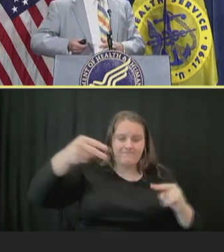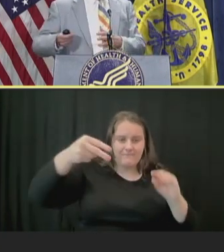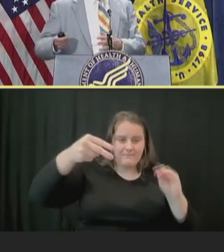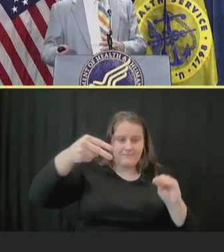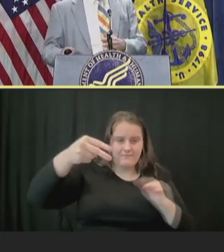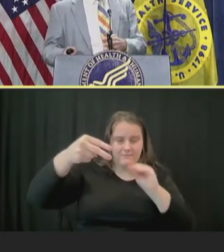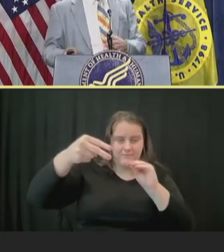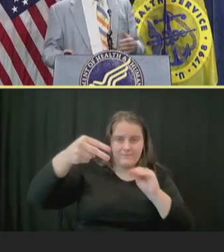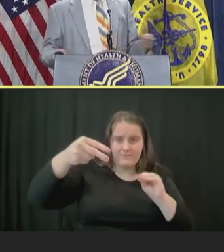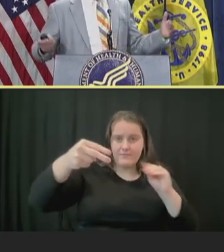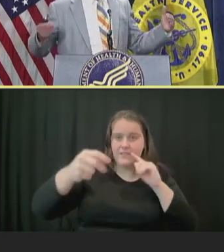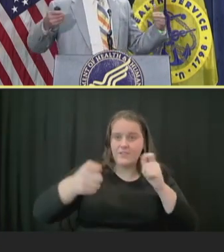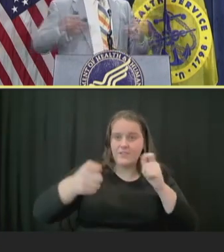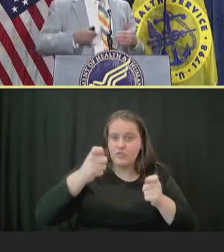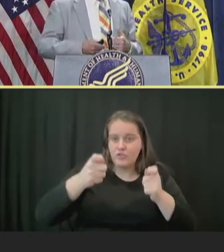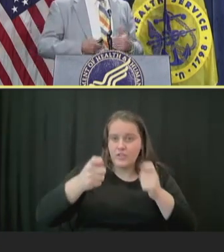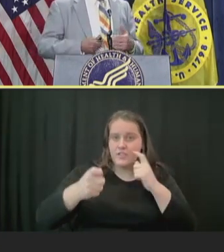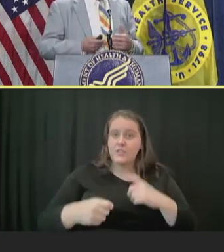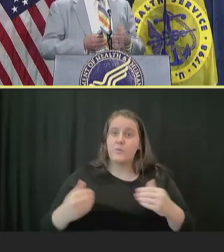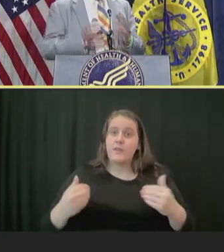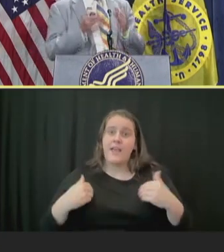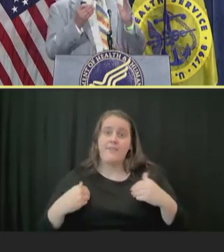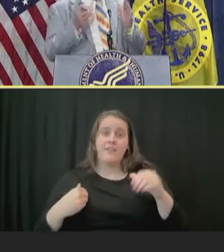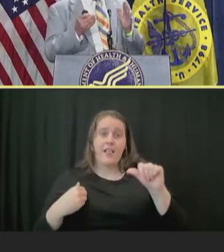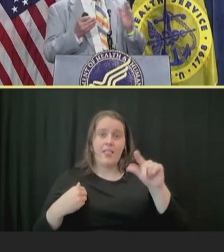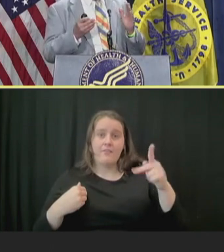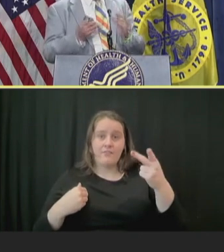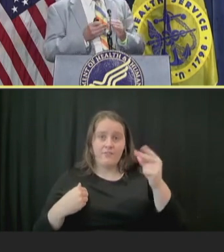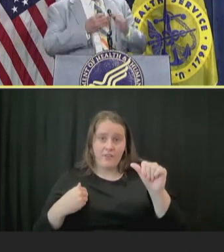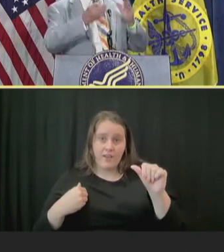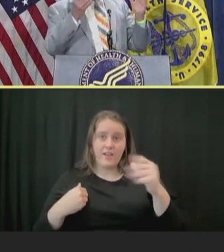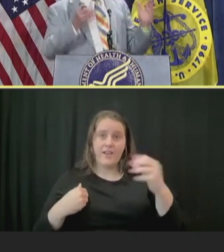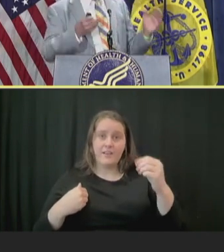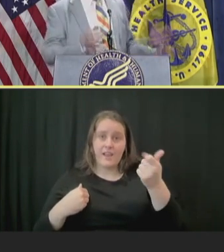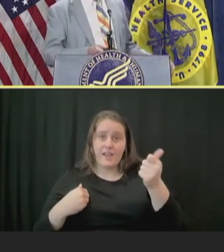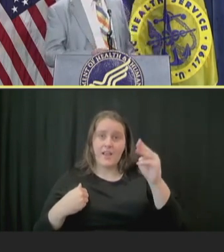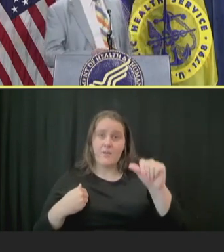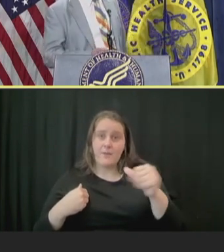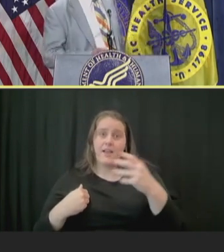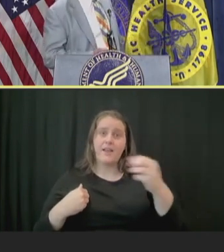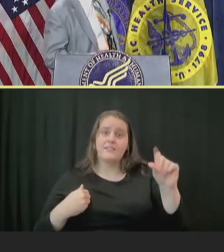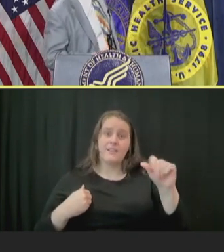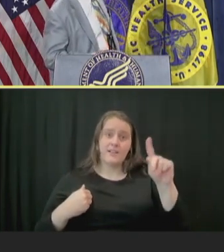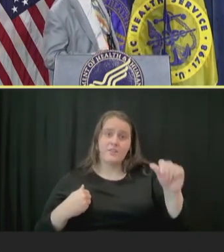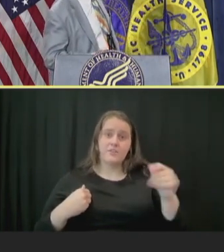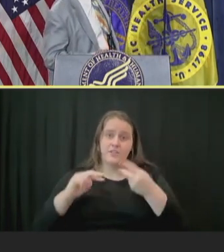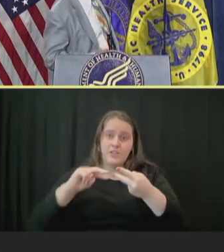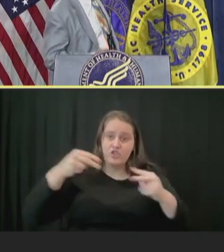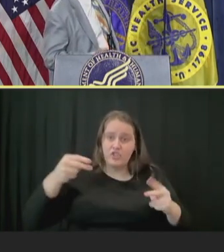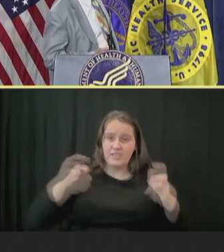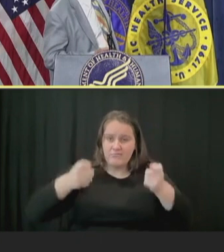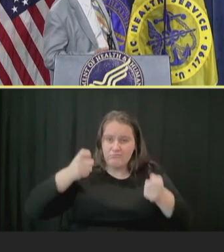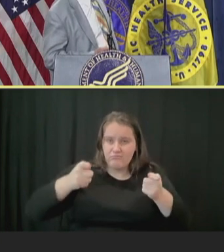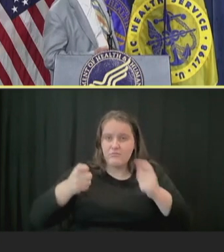and delta gene that rearranged to make the two chains that result in the antigen specificity.